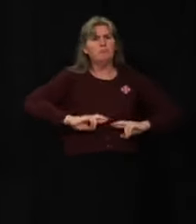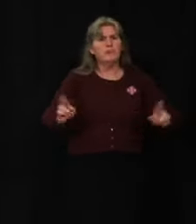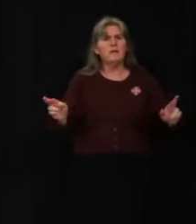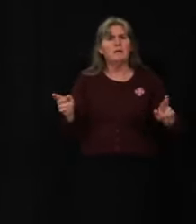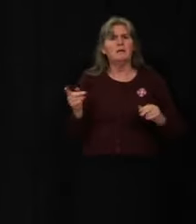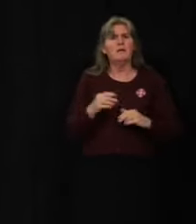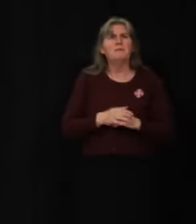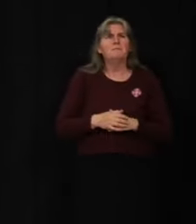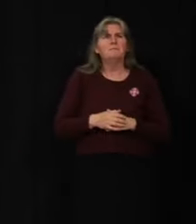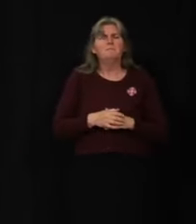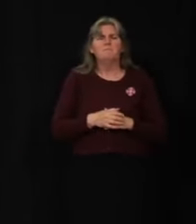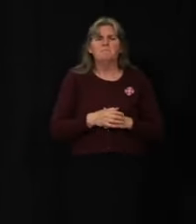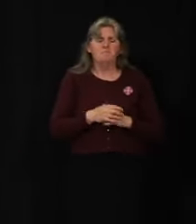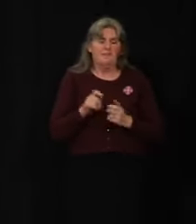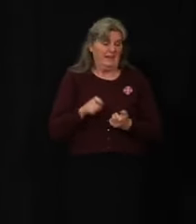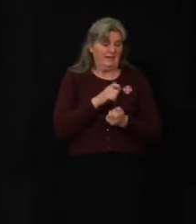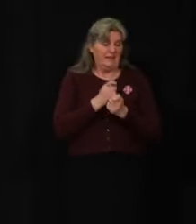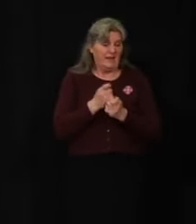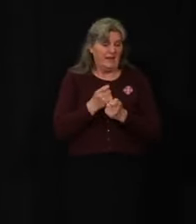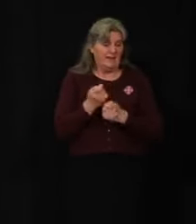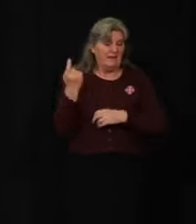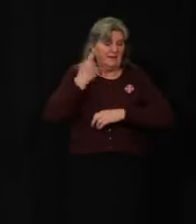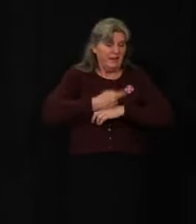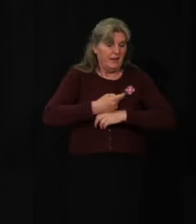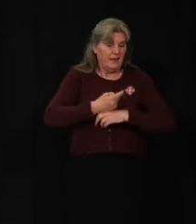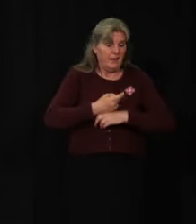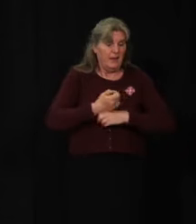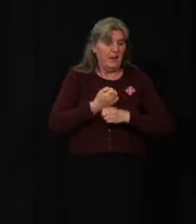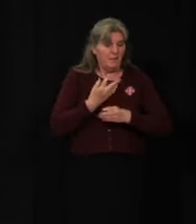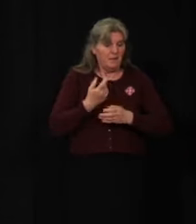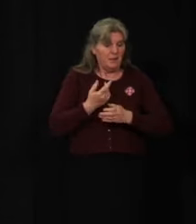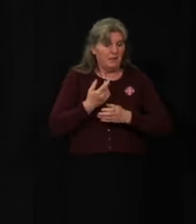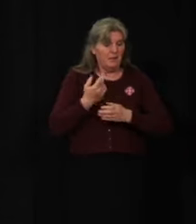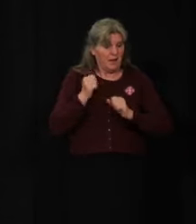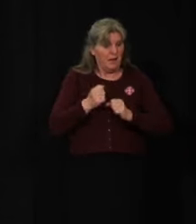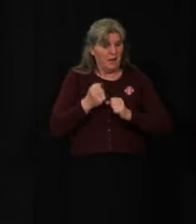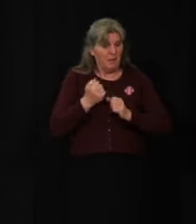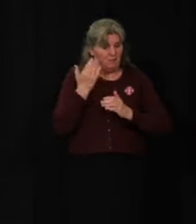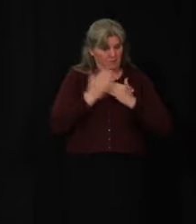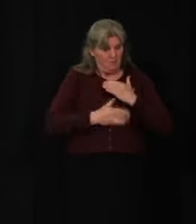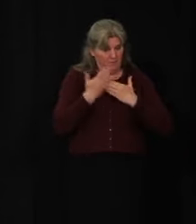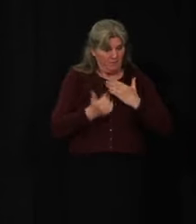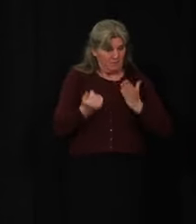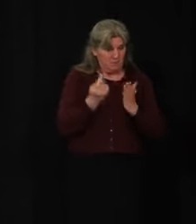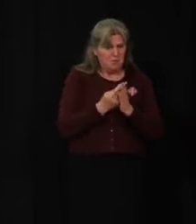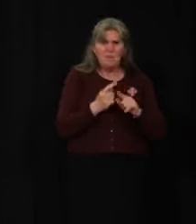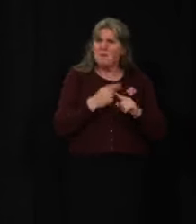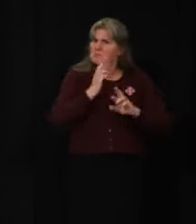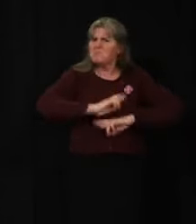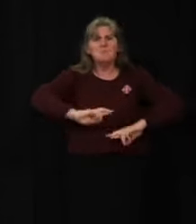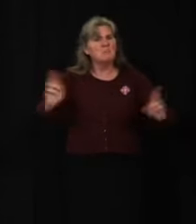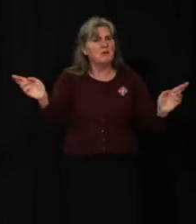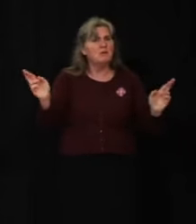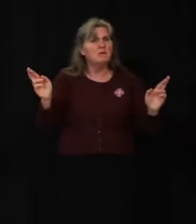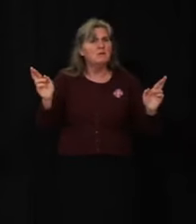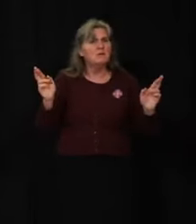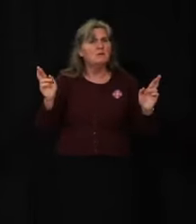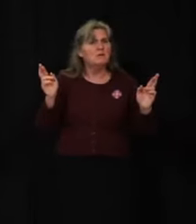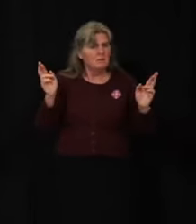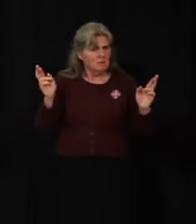probably says continued, continued, continued through the different phases. It really means-- so the